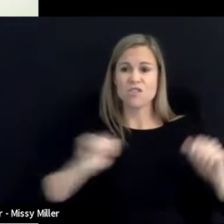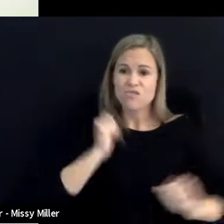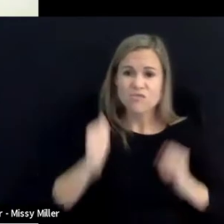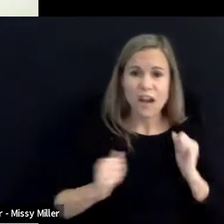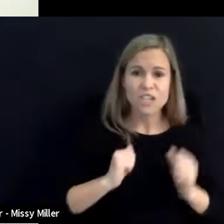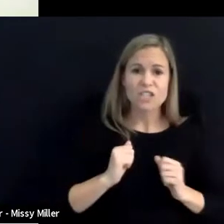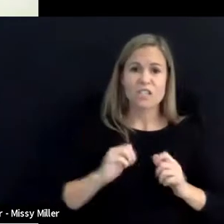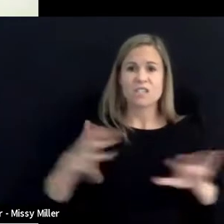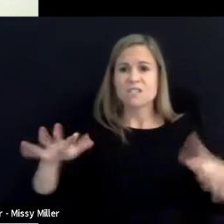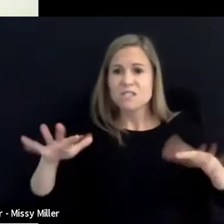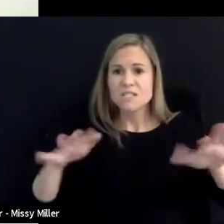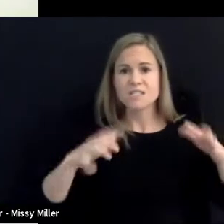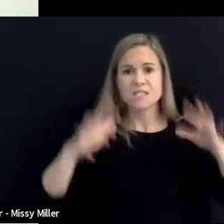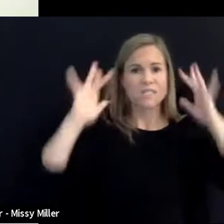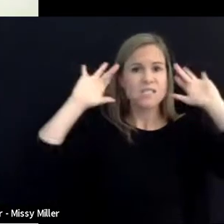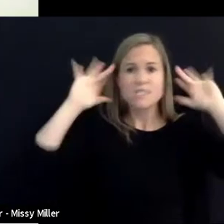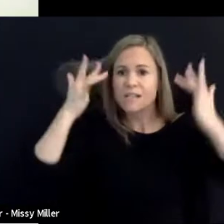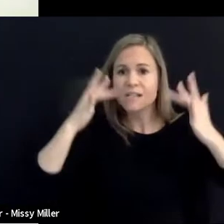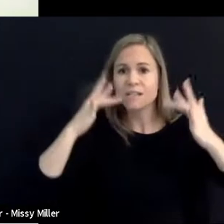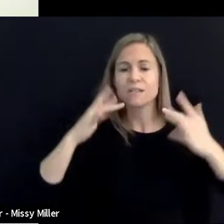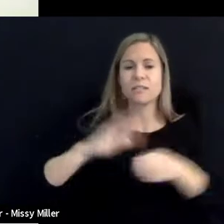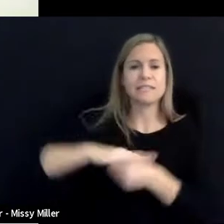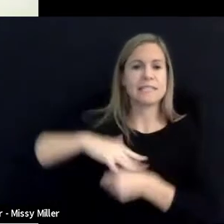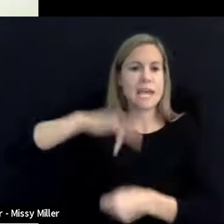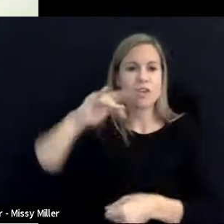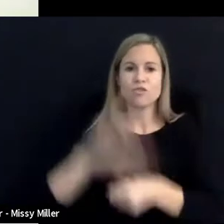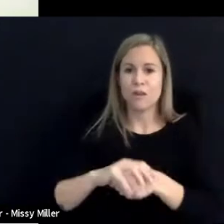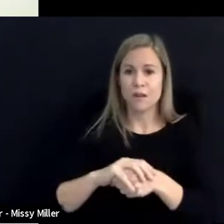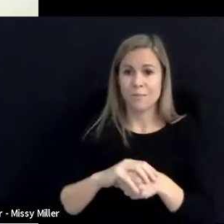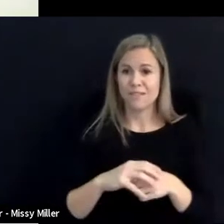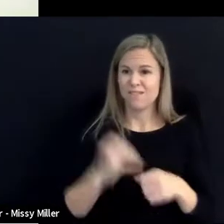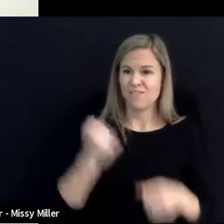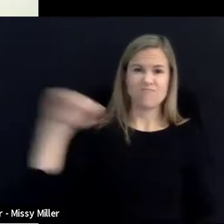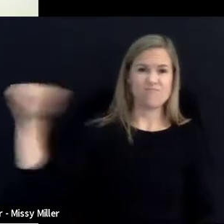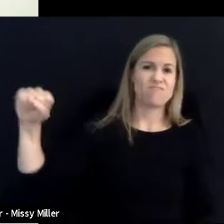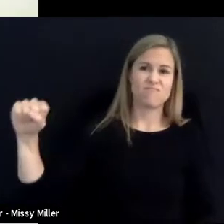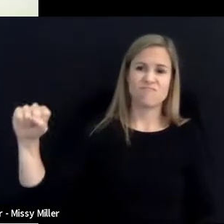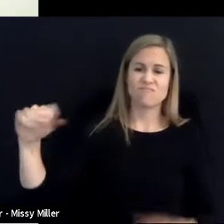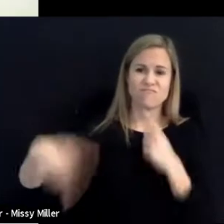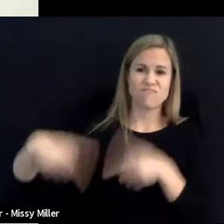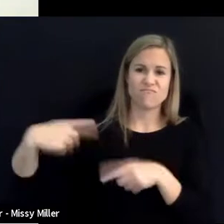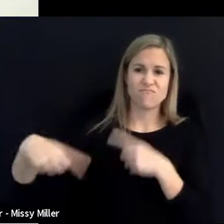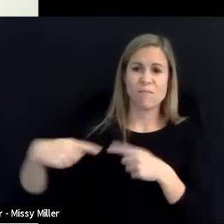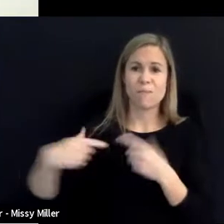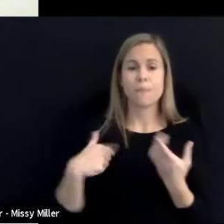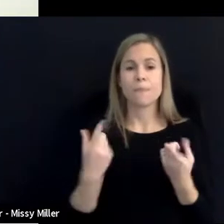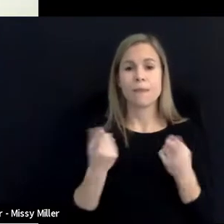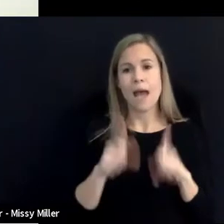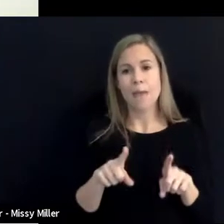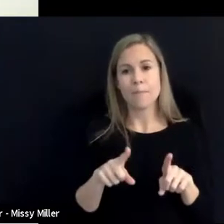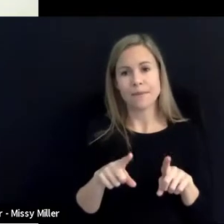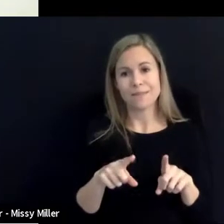irritability, tantrums, defiance, can all stem from anxiety.